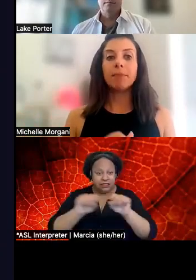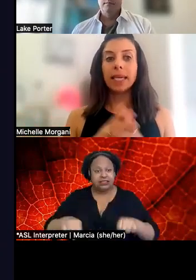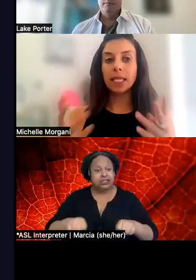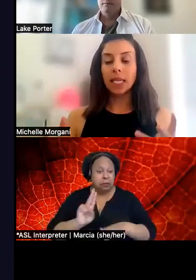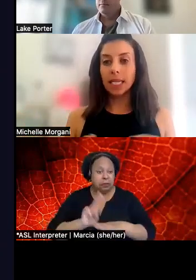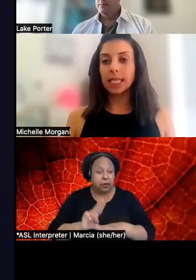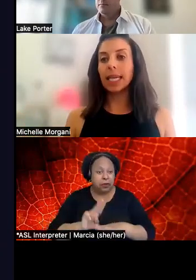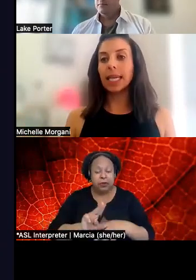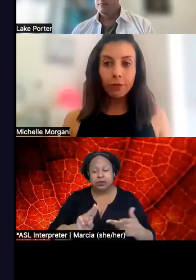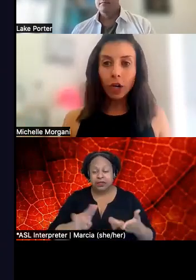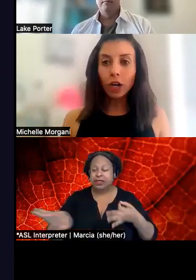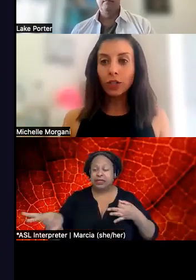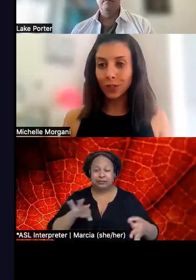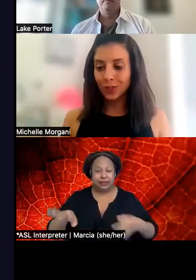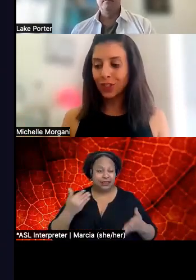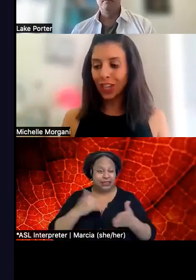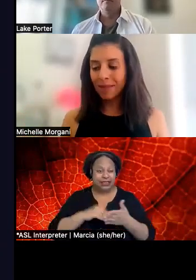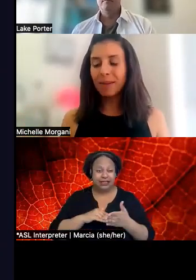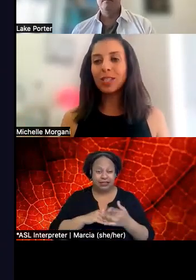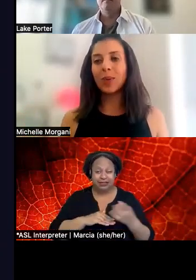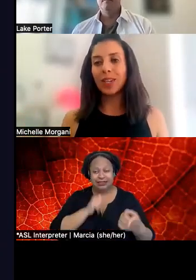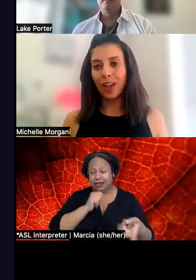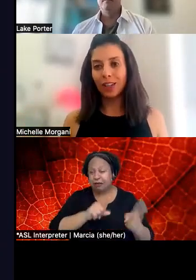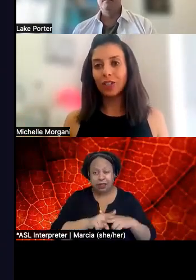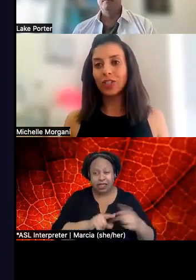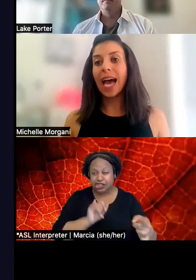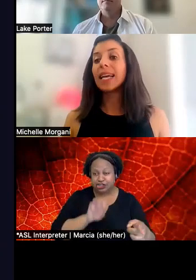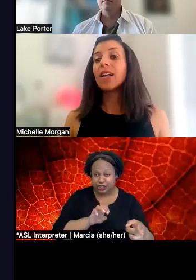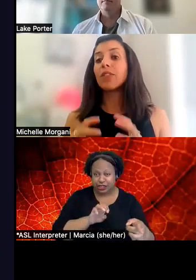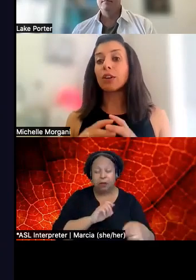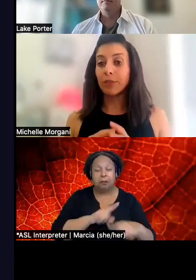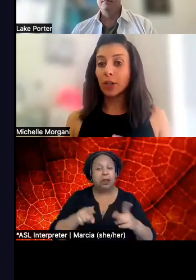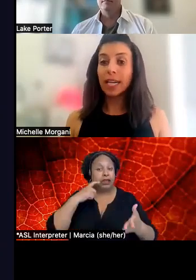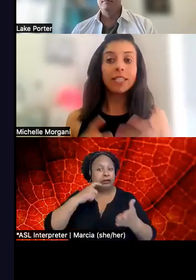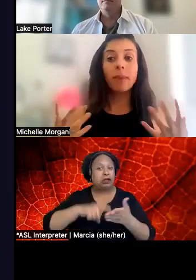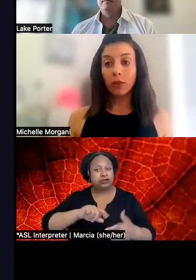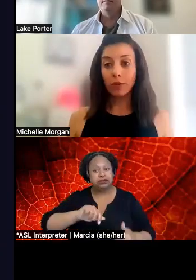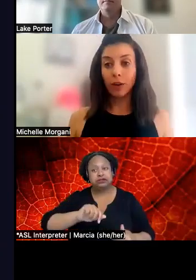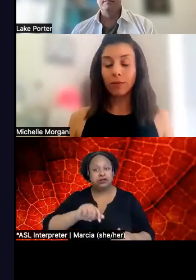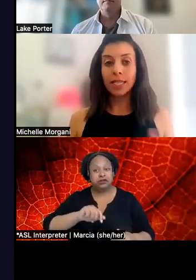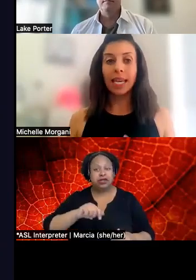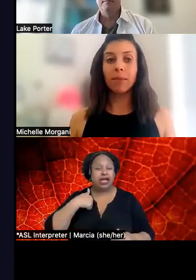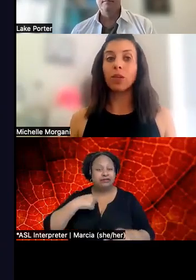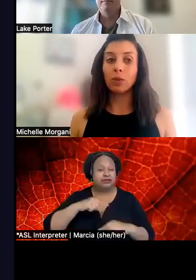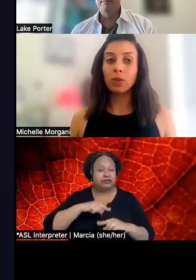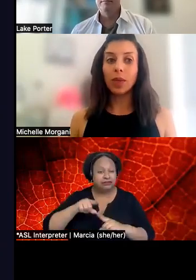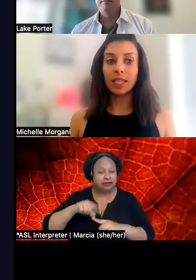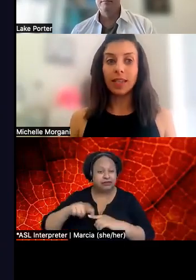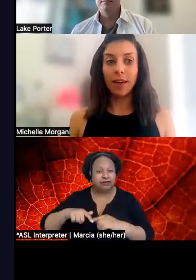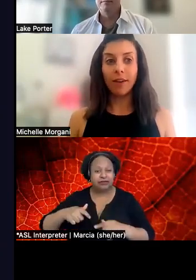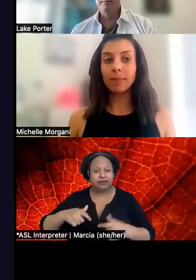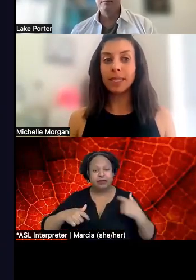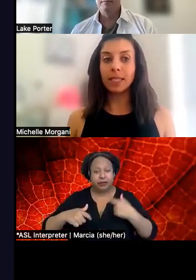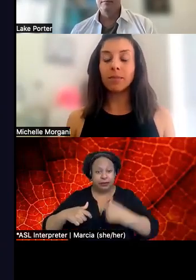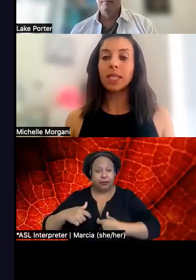speaking to this again not for our student Jane but to acknowledge that there are different kinds of microphones that can be used with these FM systems.